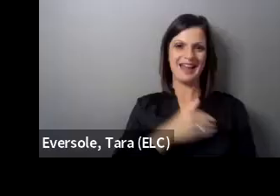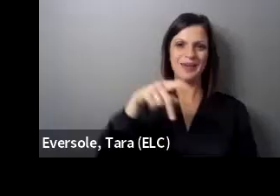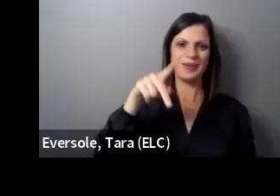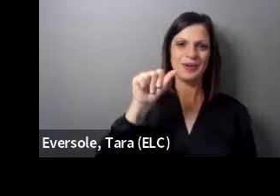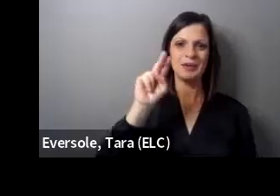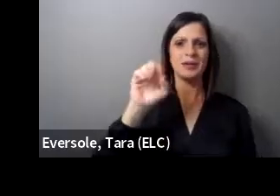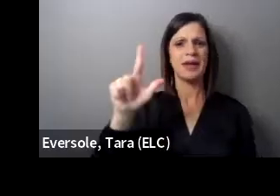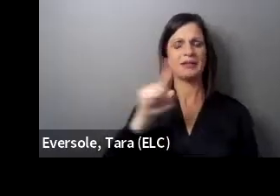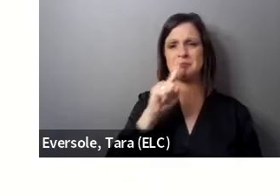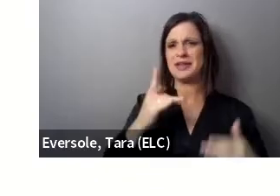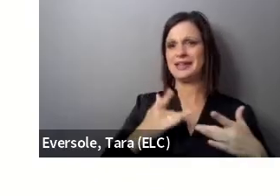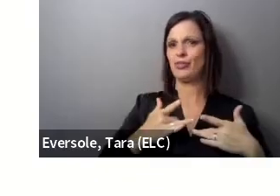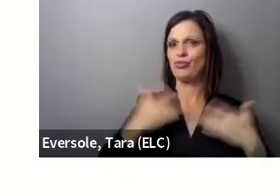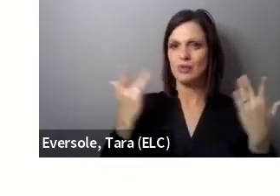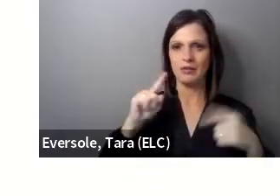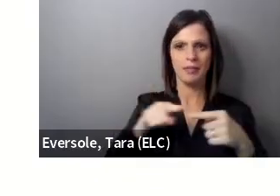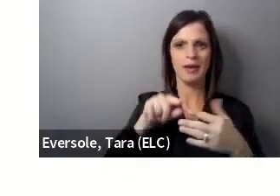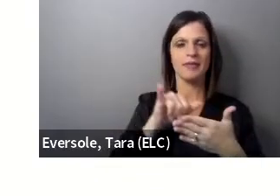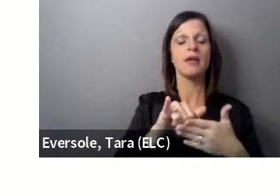which I am very excited about. And I hope that everyone can